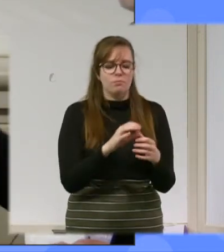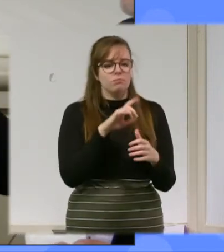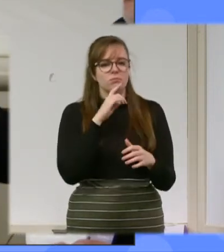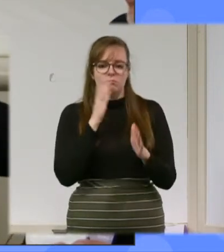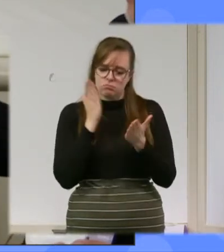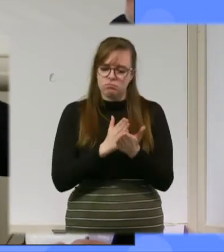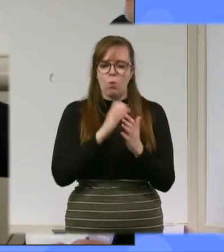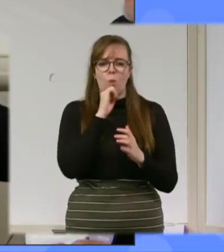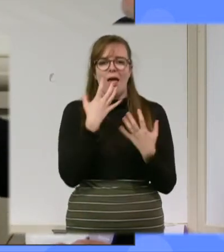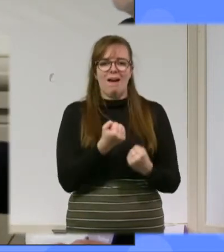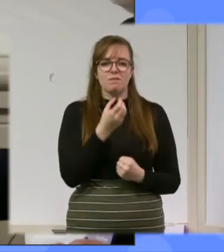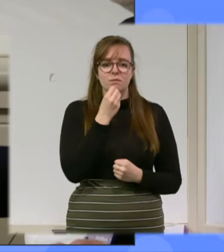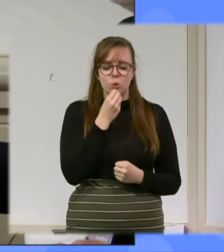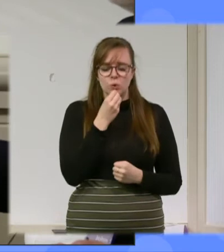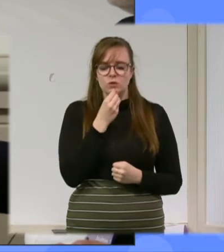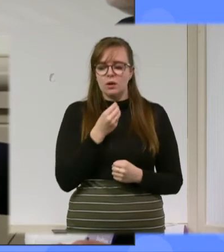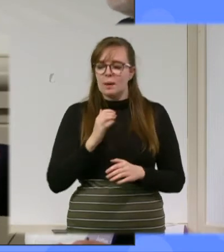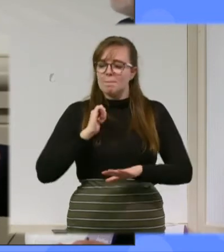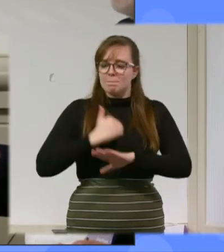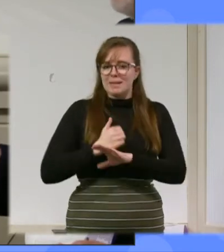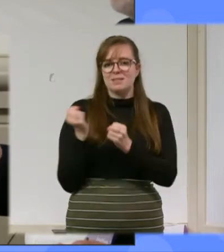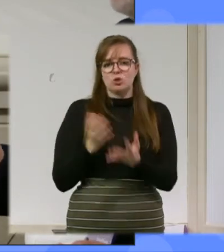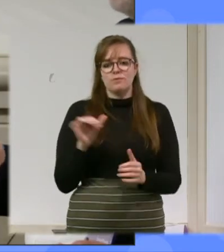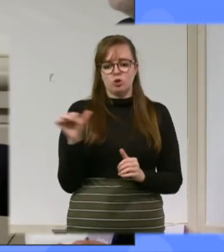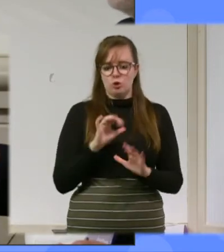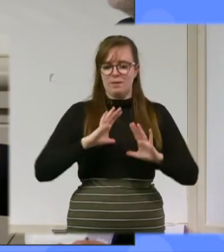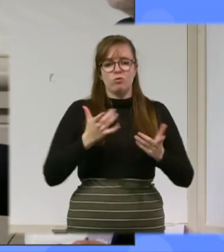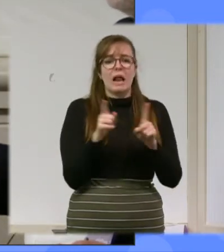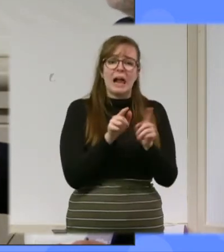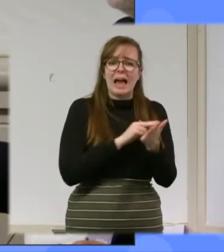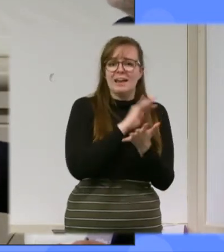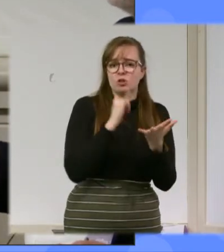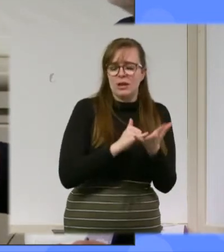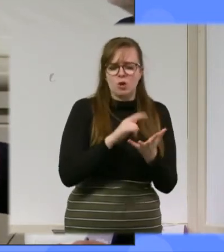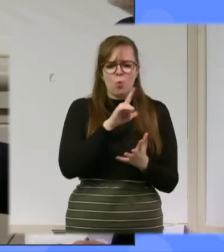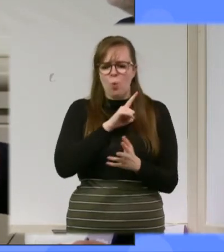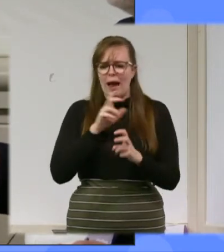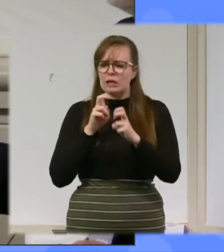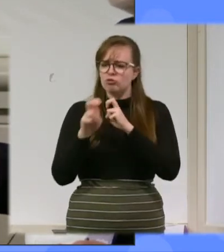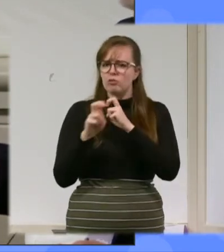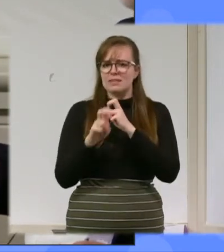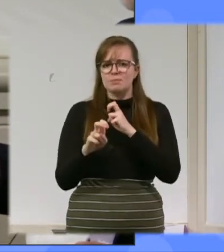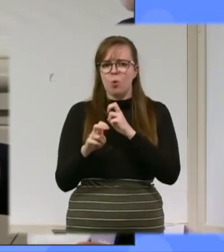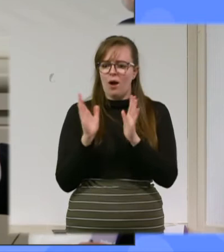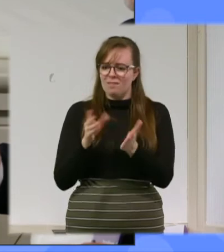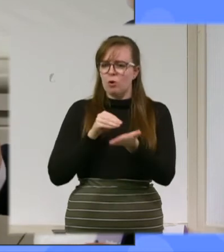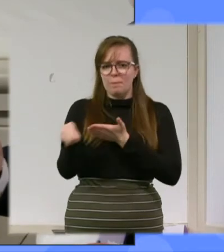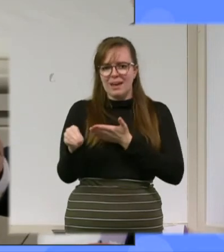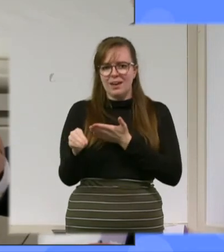further but basic services should be free at point of views like the NHS like why isn't transportation for point of views like the NH NHS is it could be we